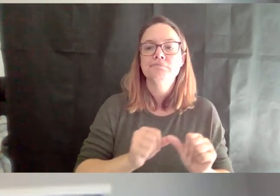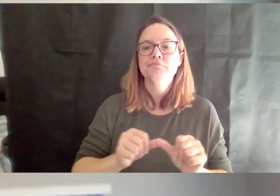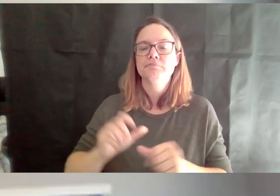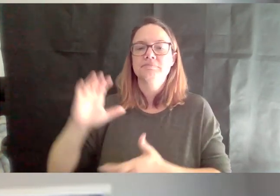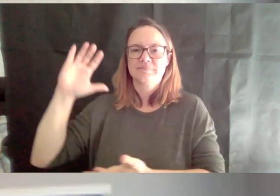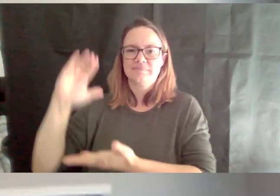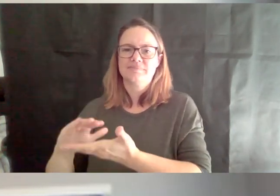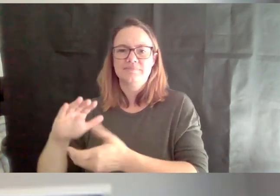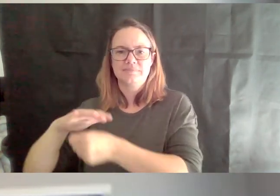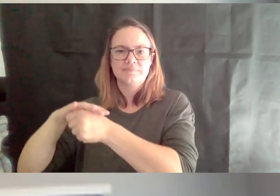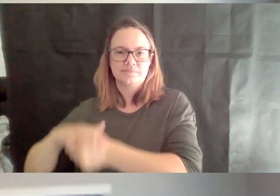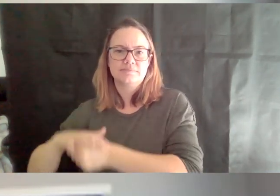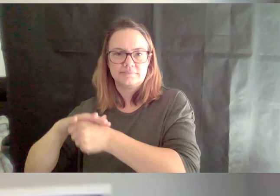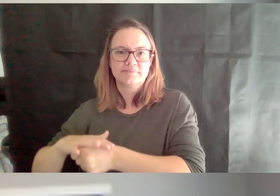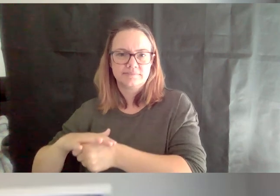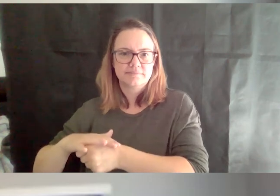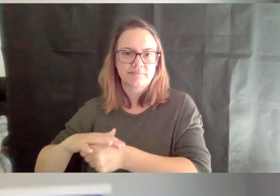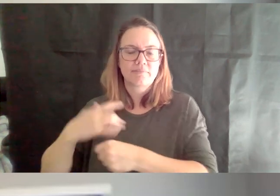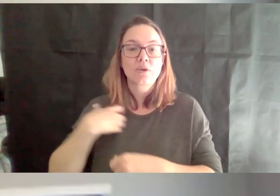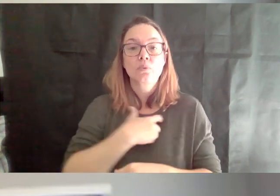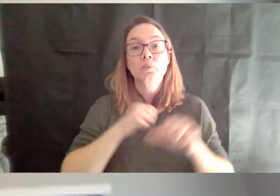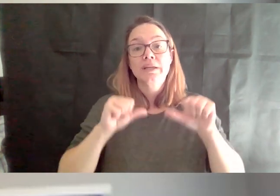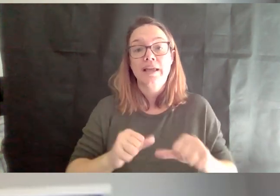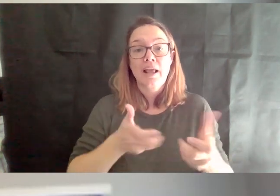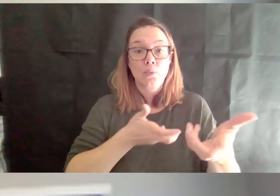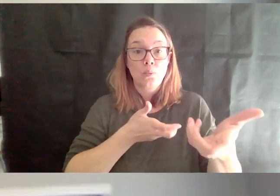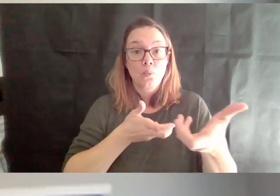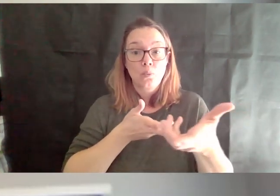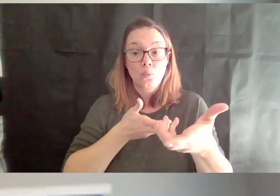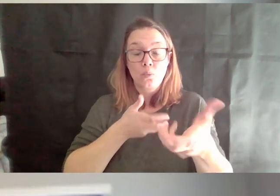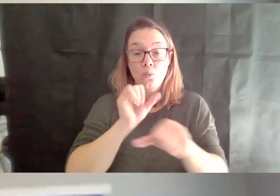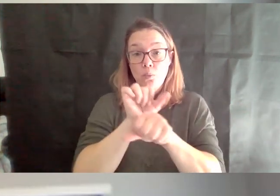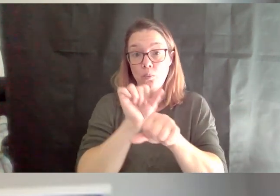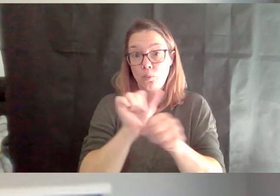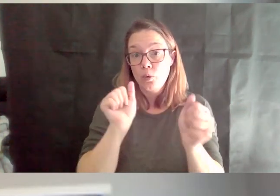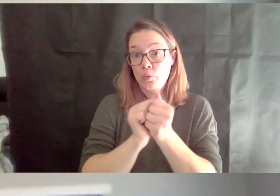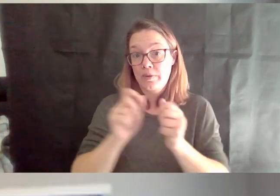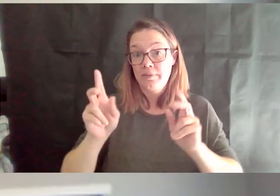So as a PFS advisor, we're able to work with and educate the people we serve, to teach them